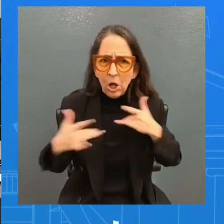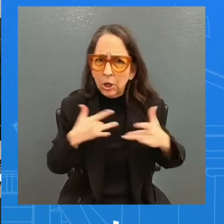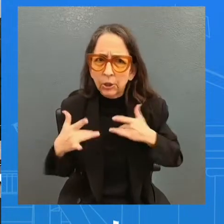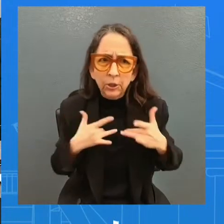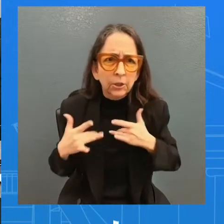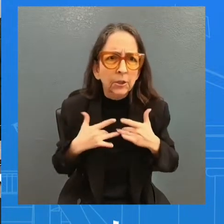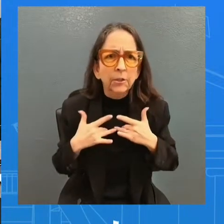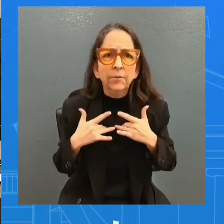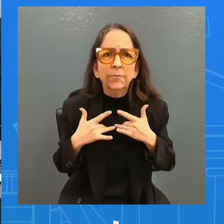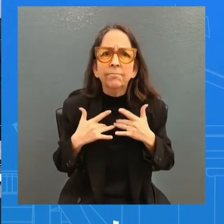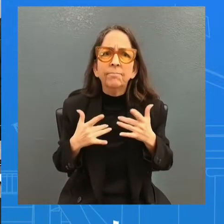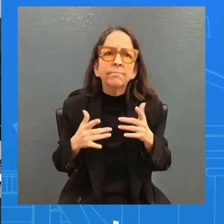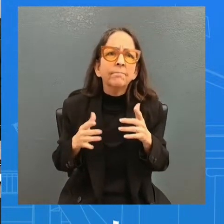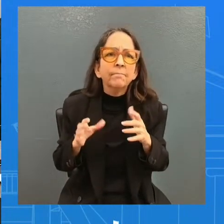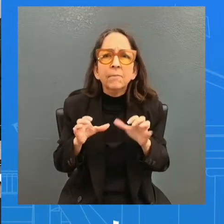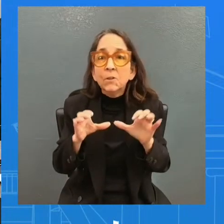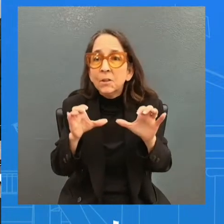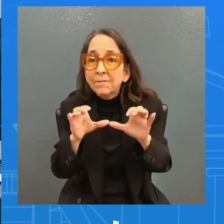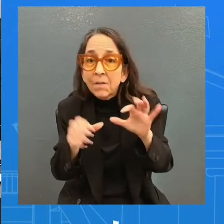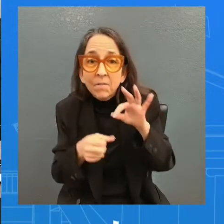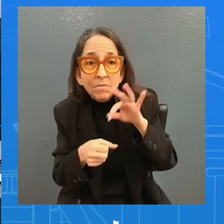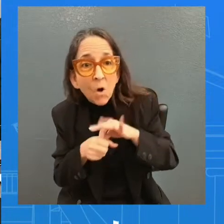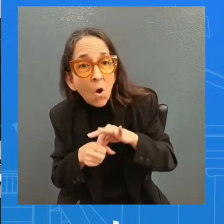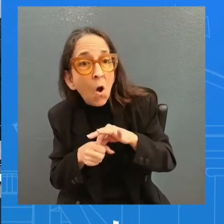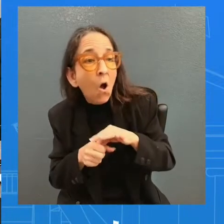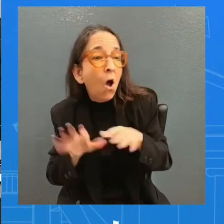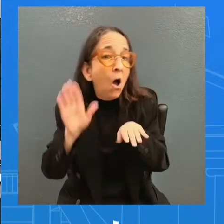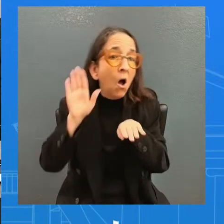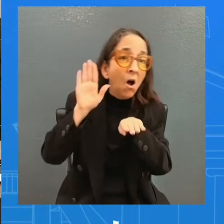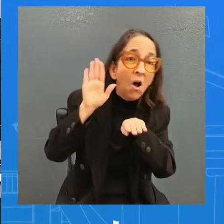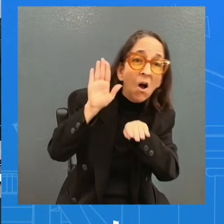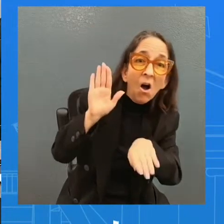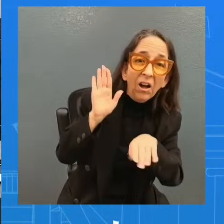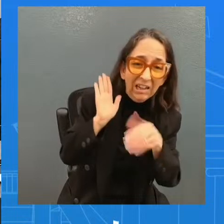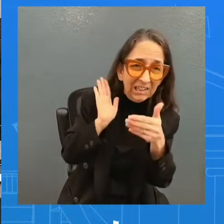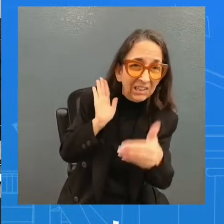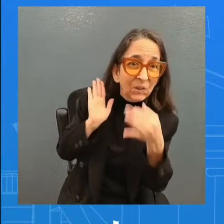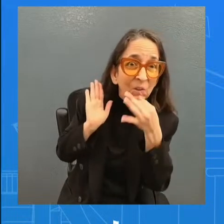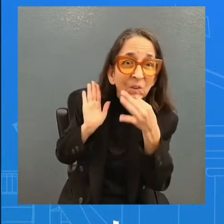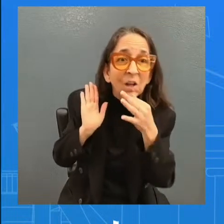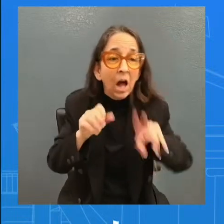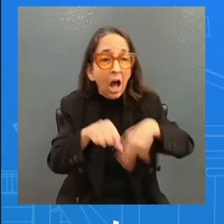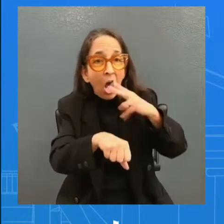the inauguration, and even looking ahead to the Super Bowl next month in New Orleans? Ms. Jean-Pierre: So, look,